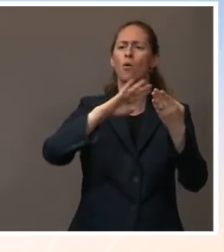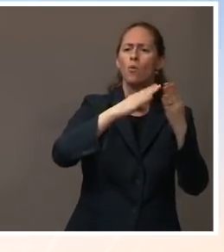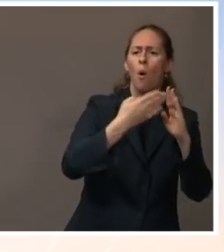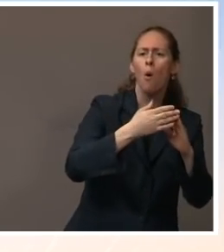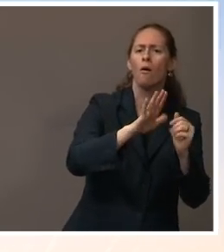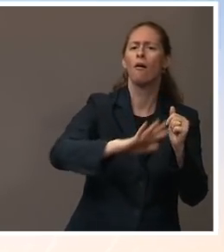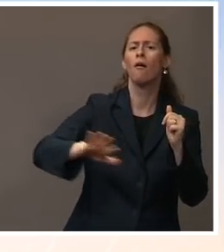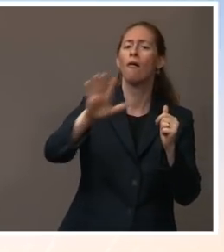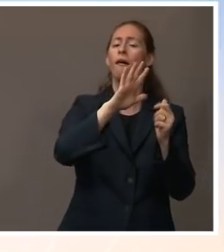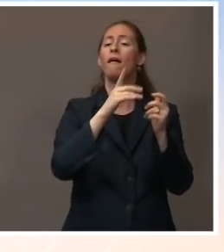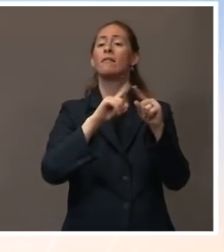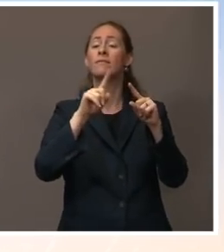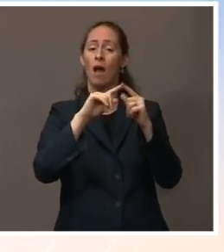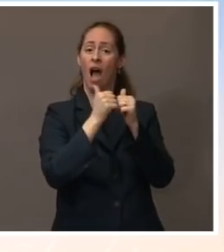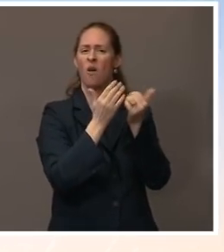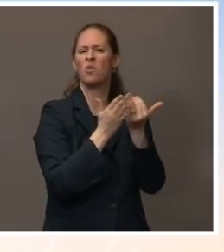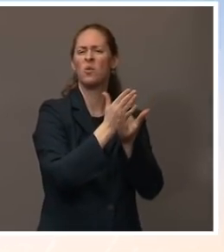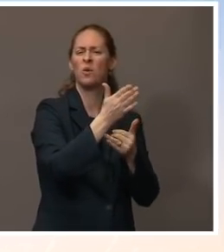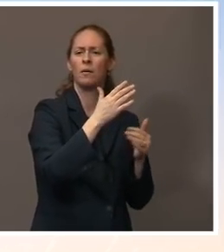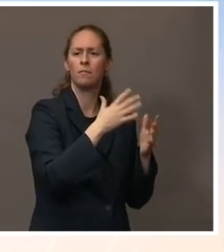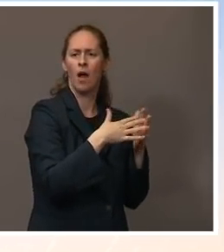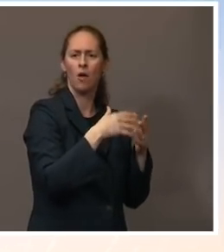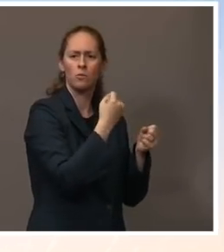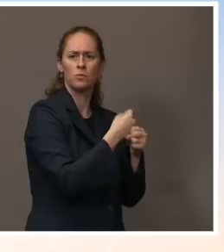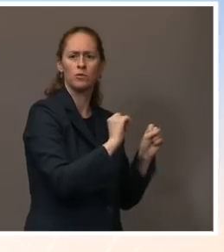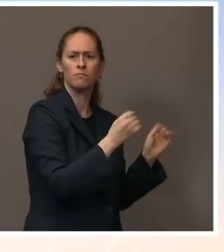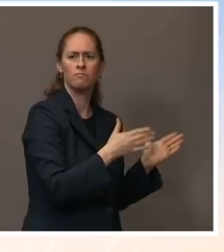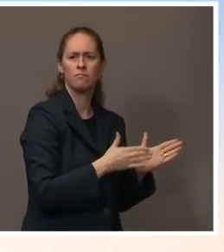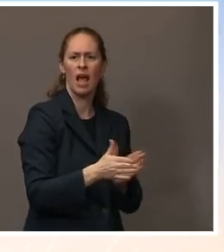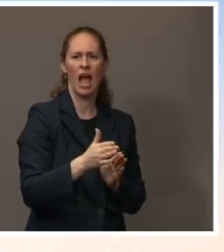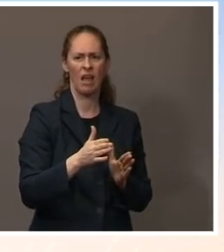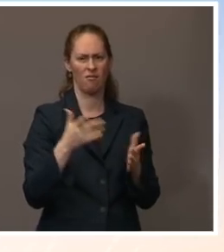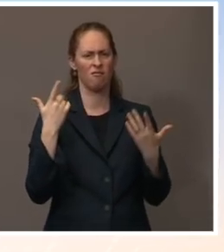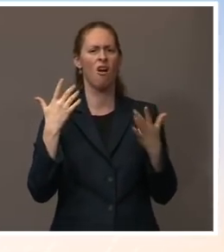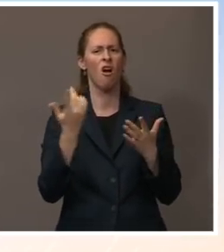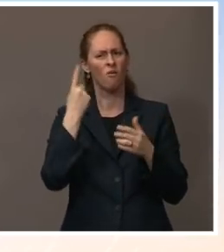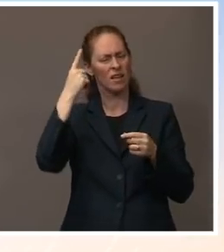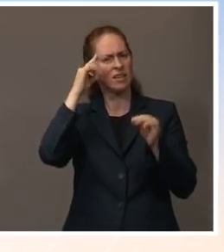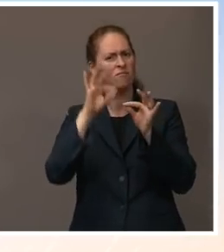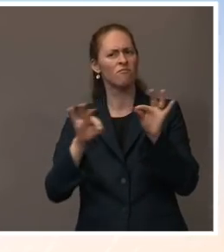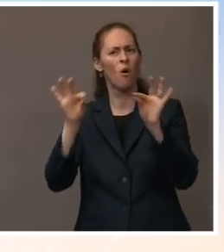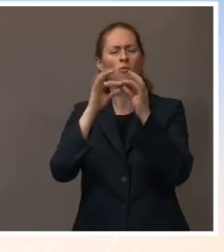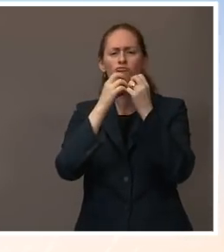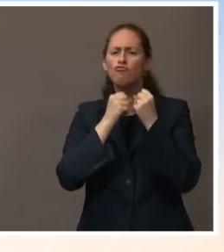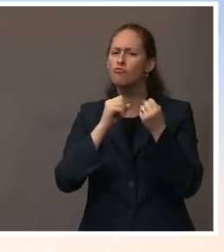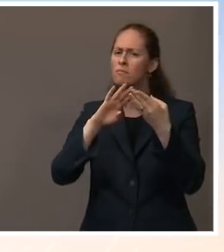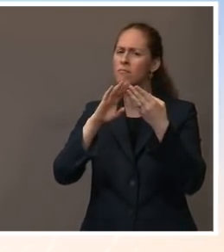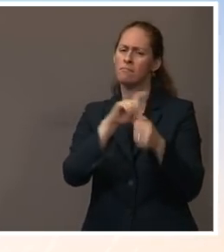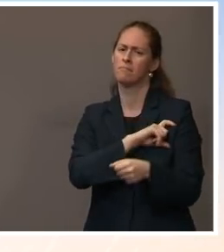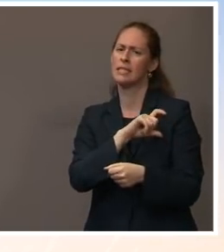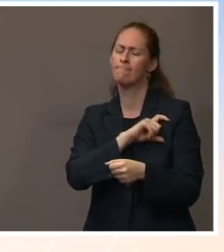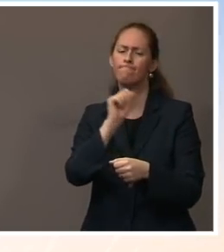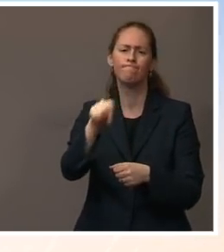because he thinks there is an essential role to play for community policing. Go ahead, Andrea. The Press: Thanks. I want to ask you about infrastructure. Ms. Psaki: Sure.